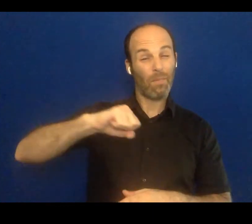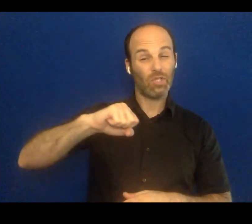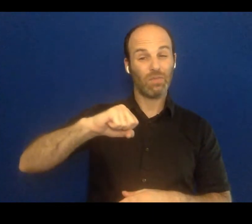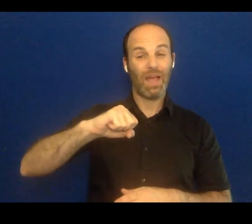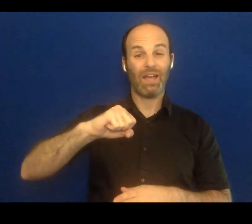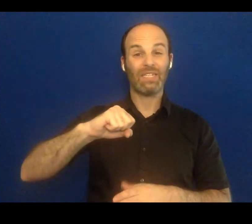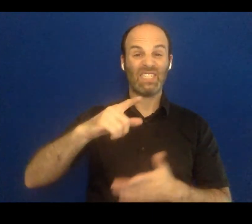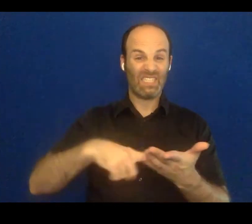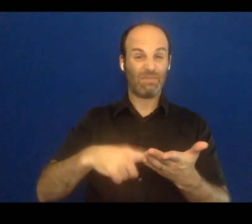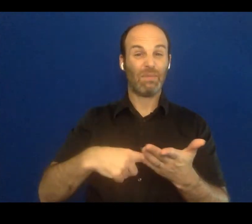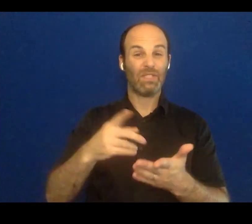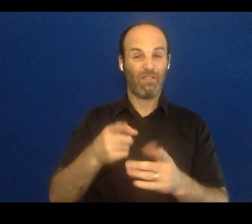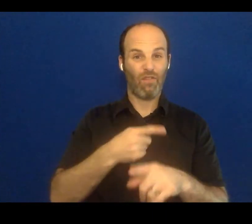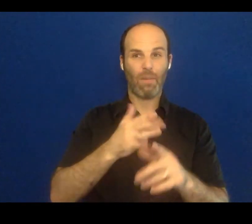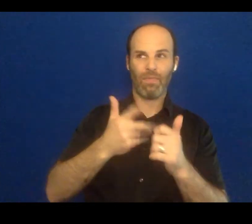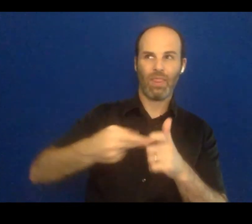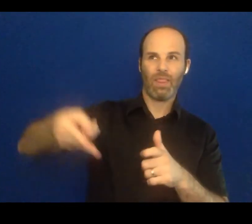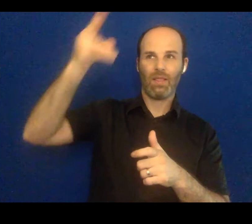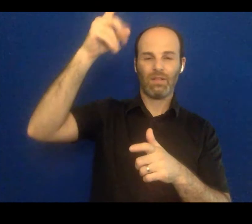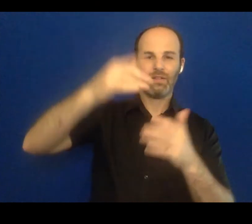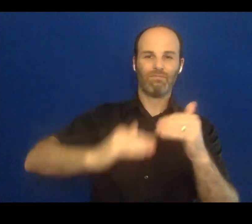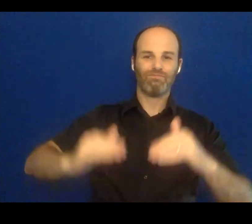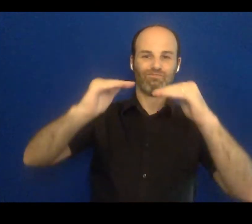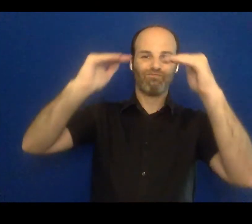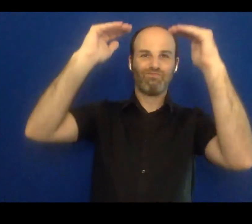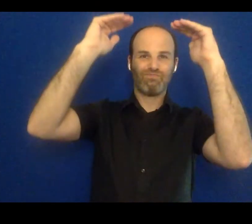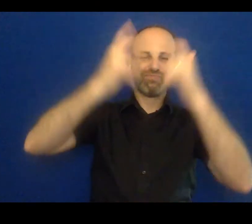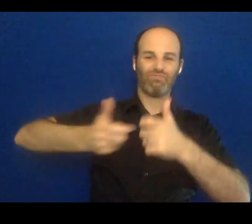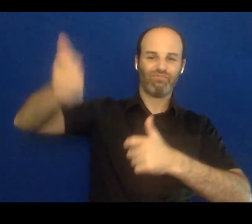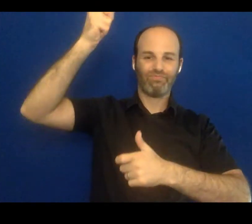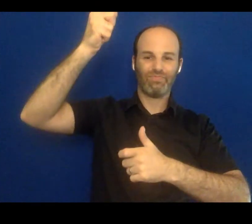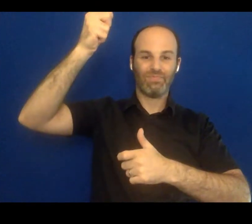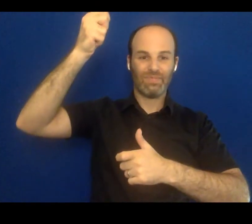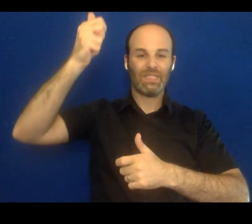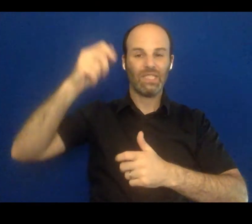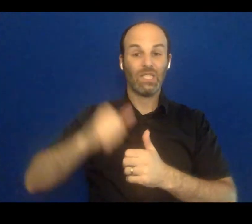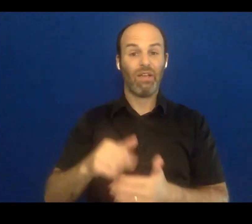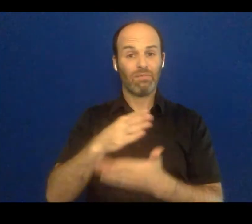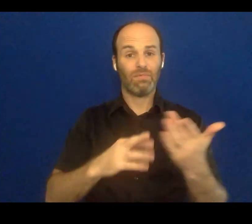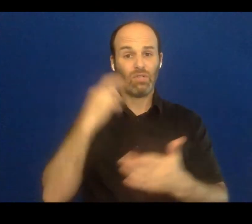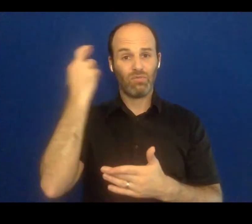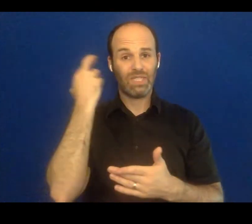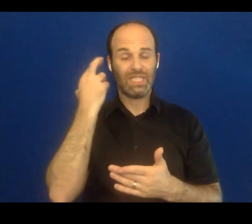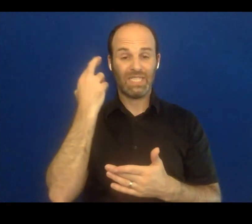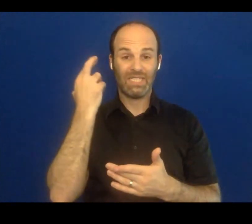SOMETIMES FROM THOSE POEM WHO ARE HIGHER UP THE CHAIN AND I THINK PART OF THE REASON FOR THAT IT IS A COMPLETELY